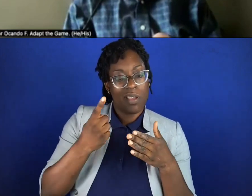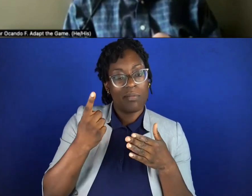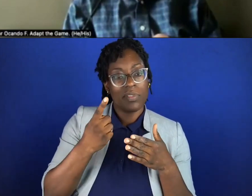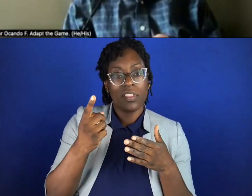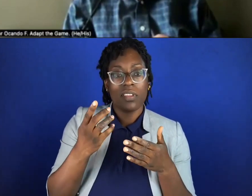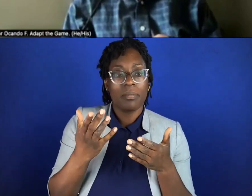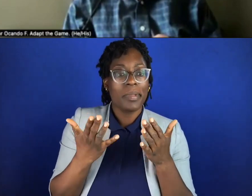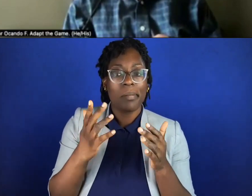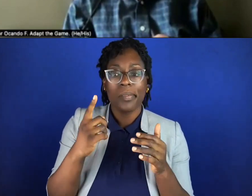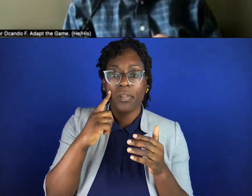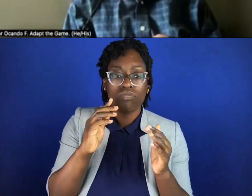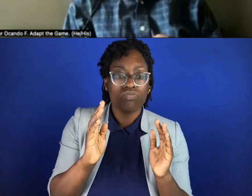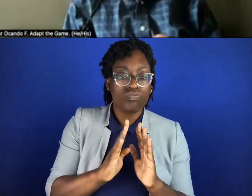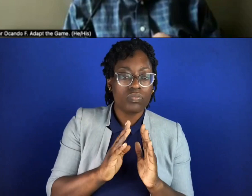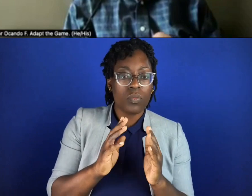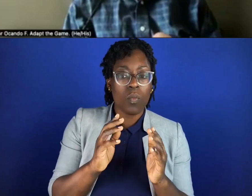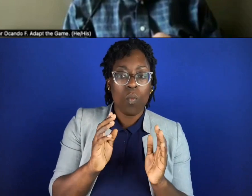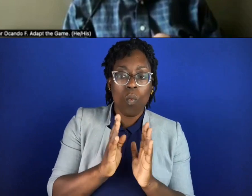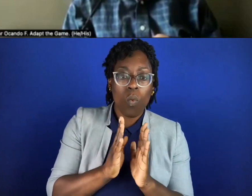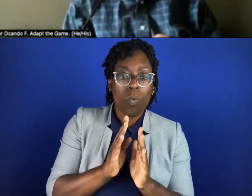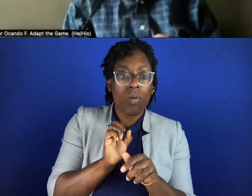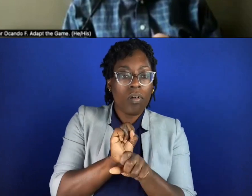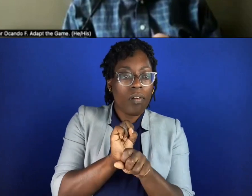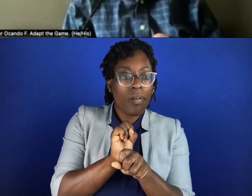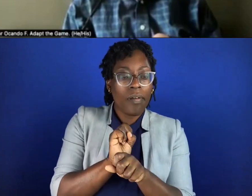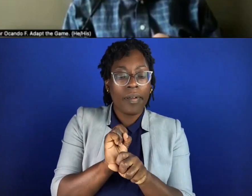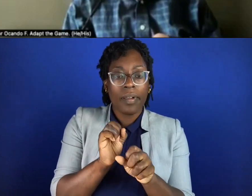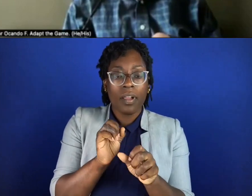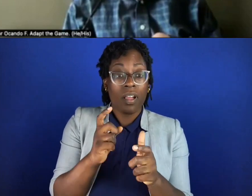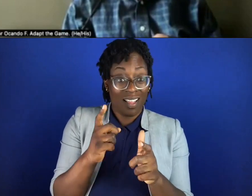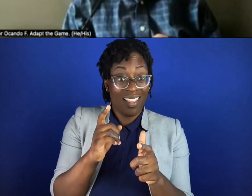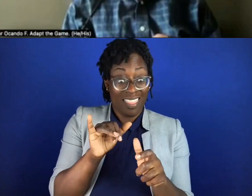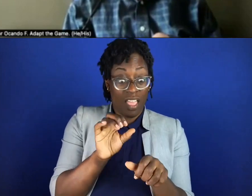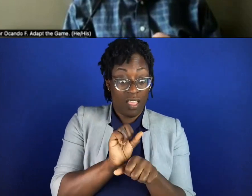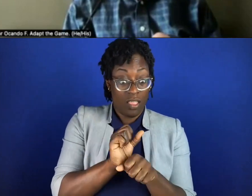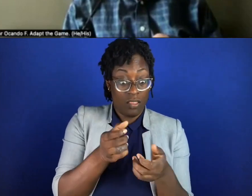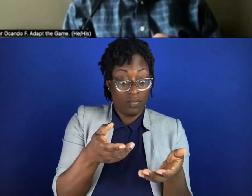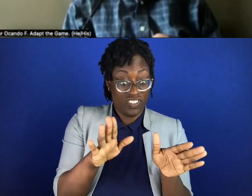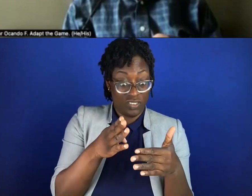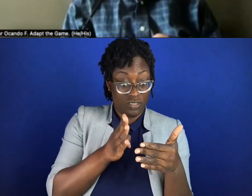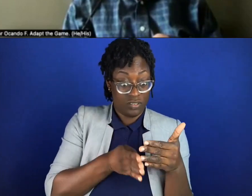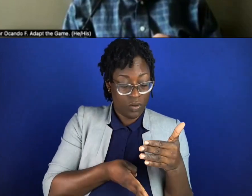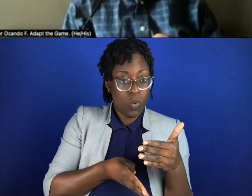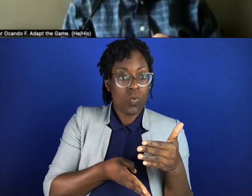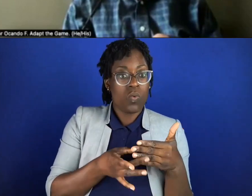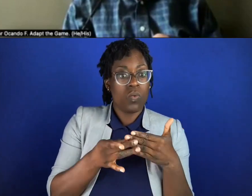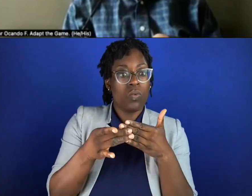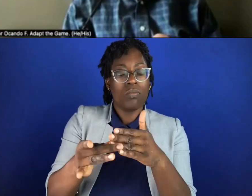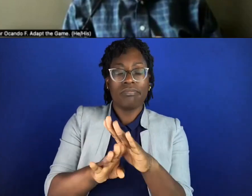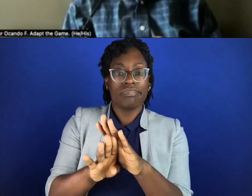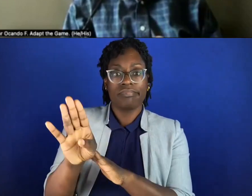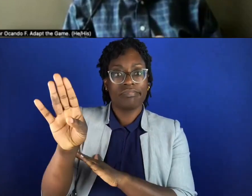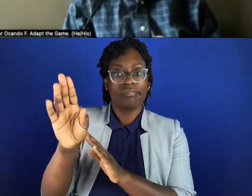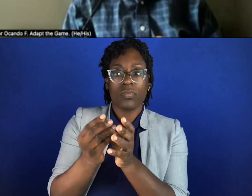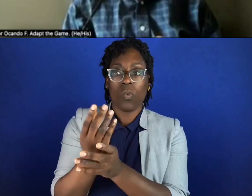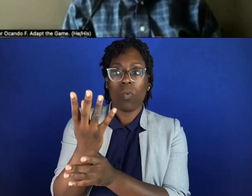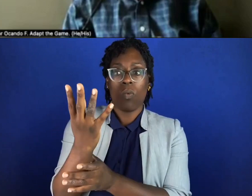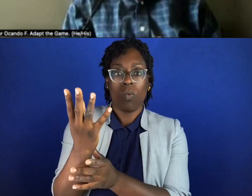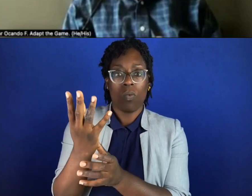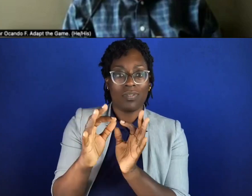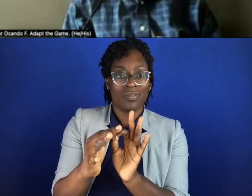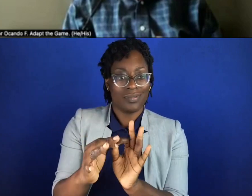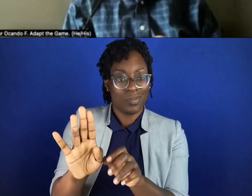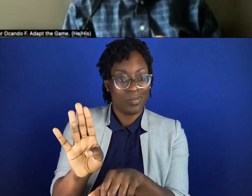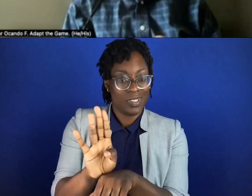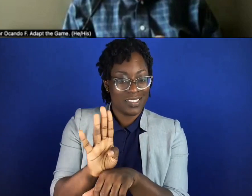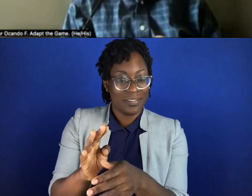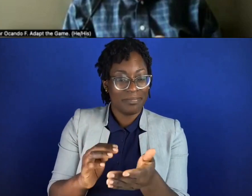item or what you would call a smaller talk that led to major growth in your business.